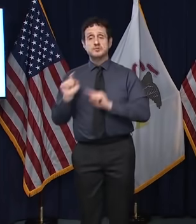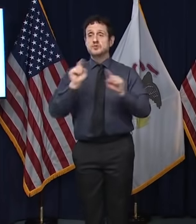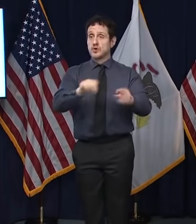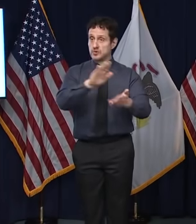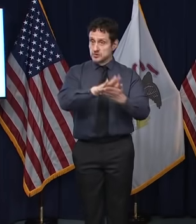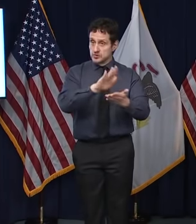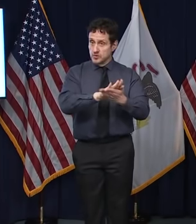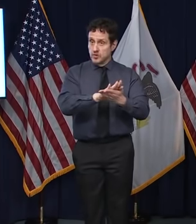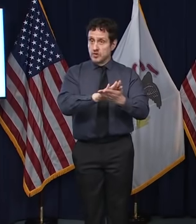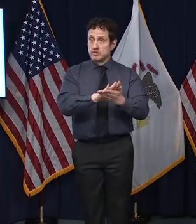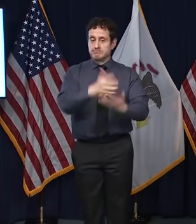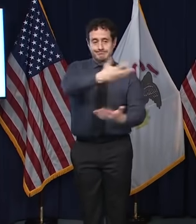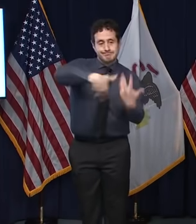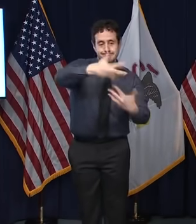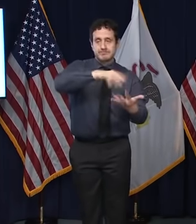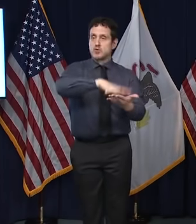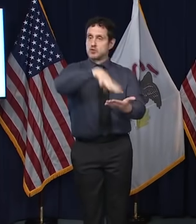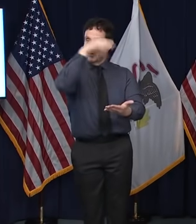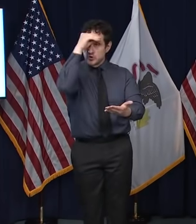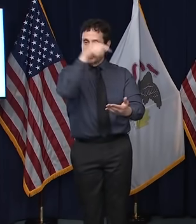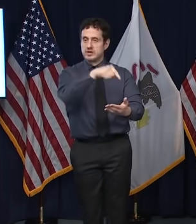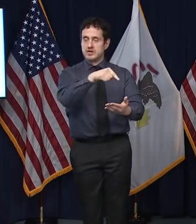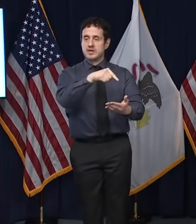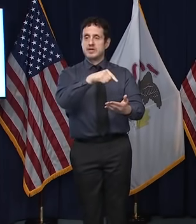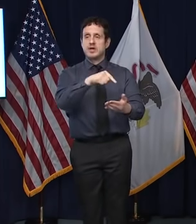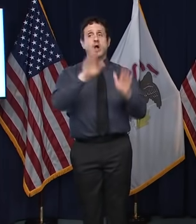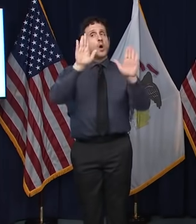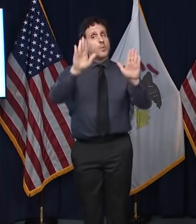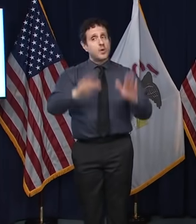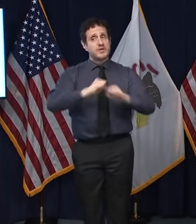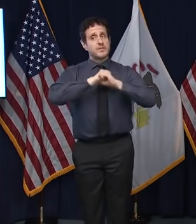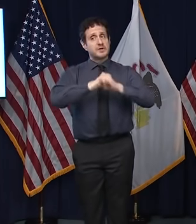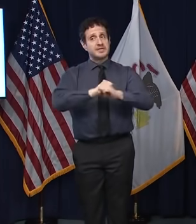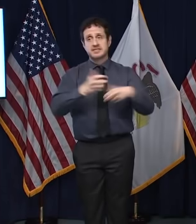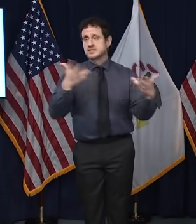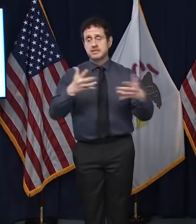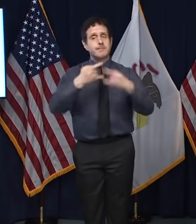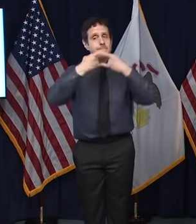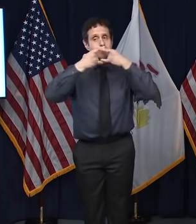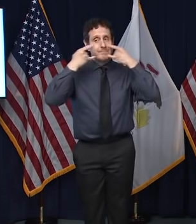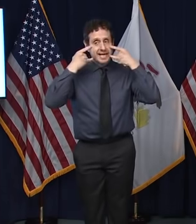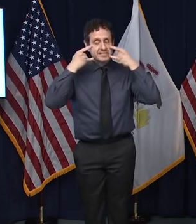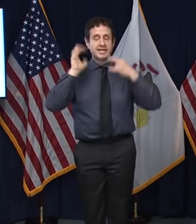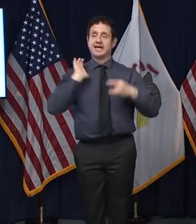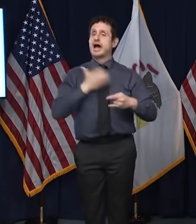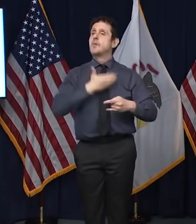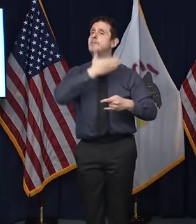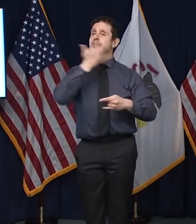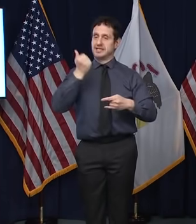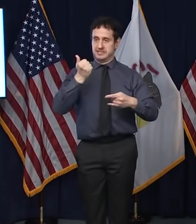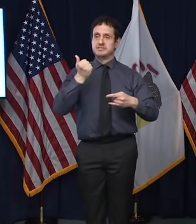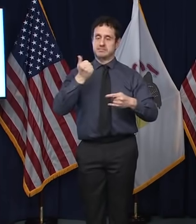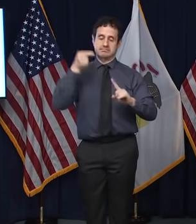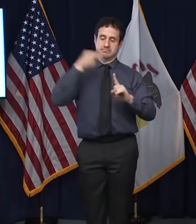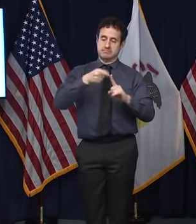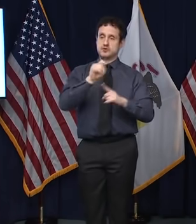our kids to be in school for in